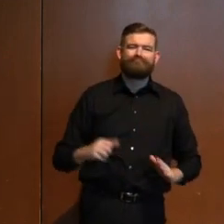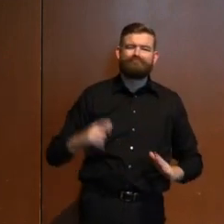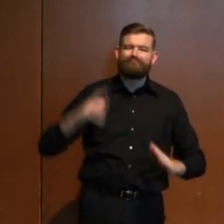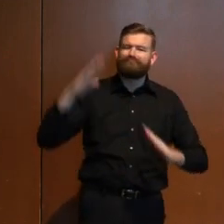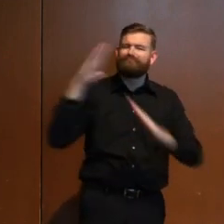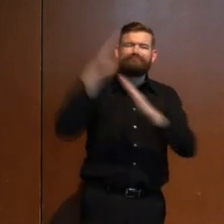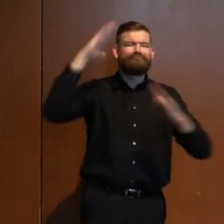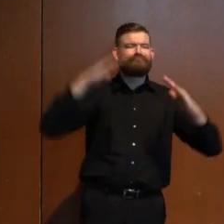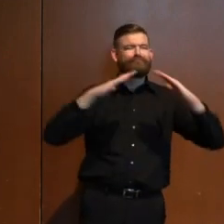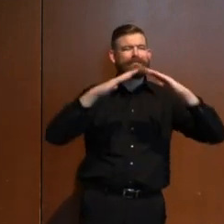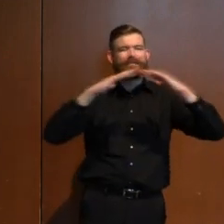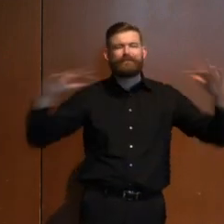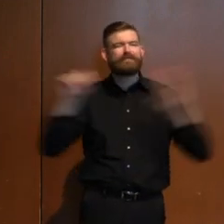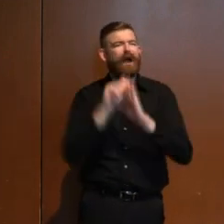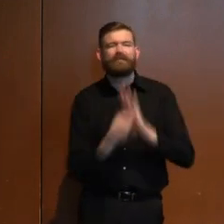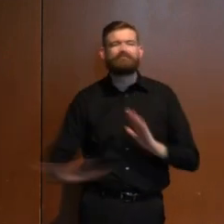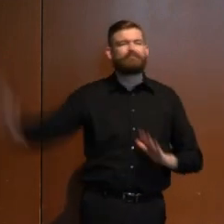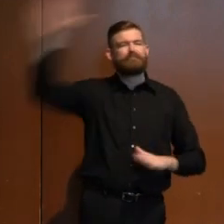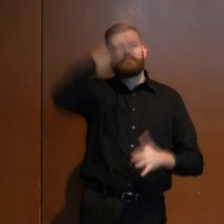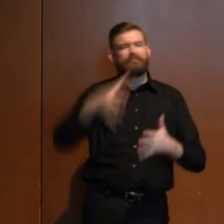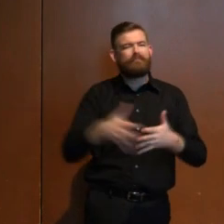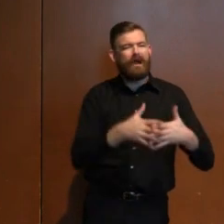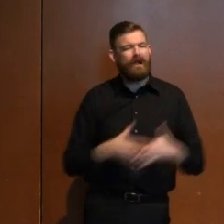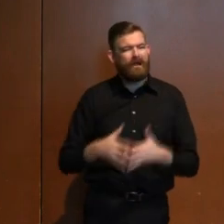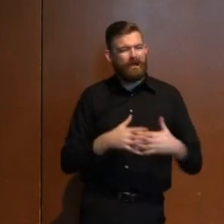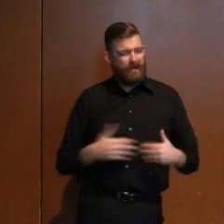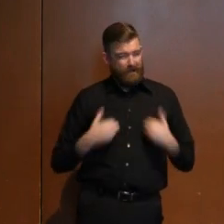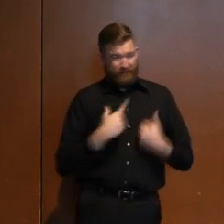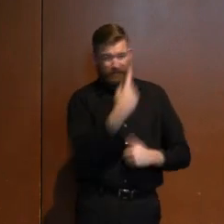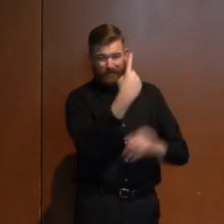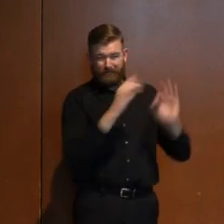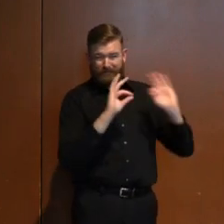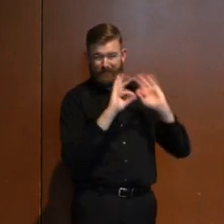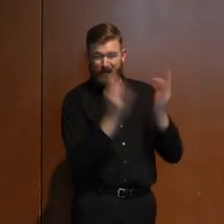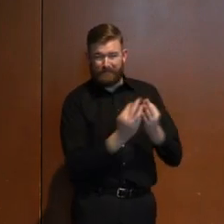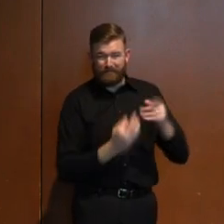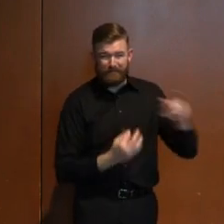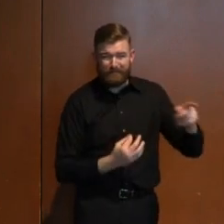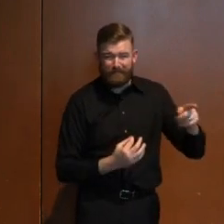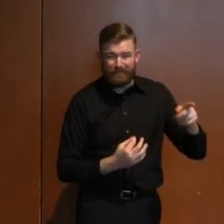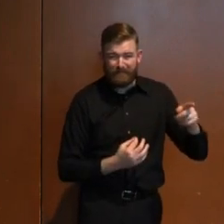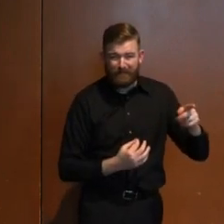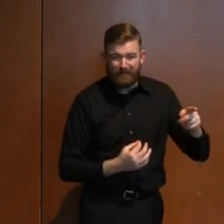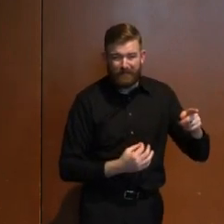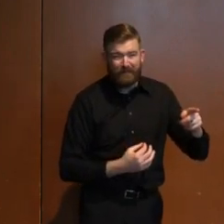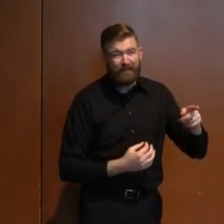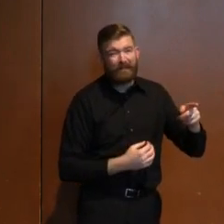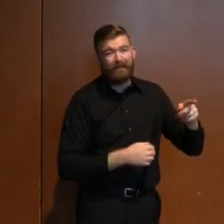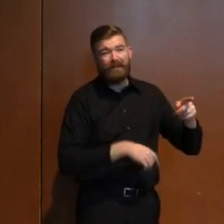I'VE SAID THIS BEFORE ON THE ONE HAND THE MOST DIVERSE AMERICAN STATE AND ON THE OTHER